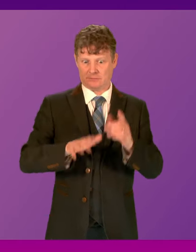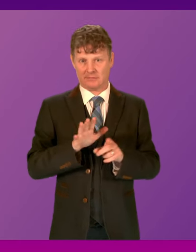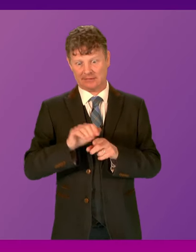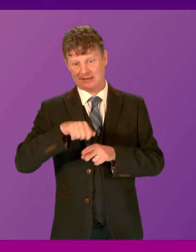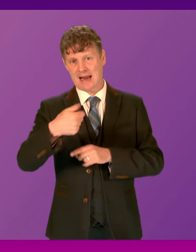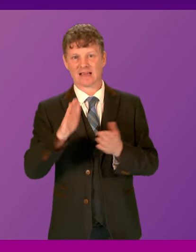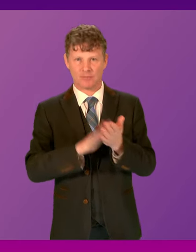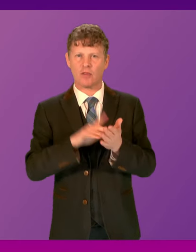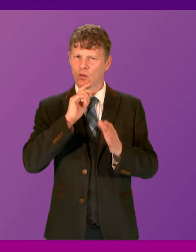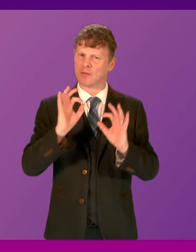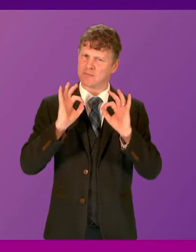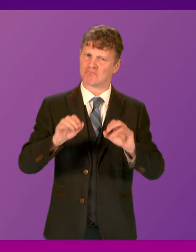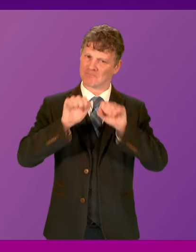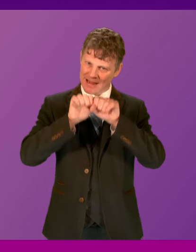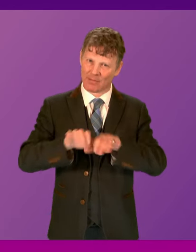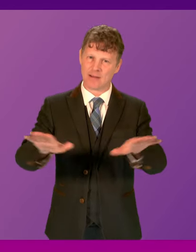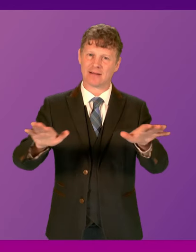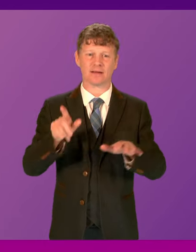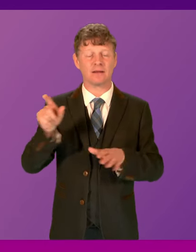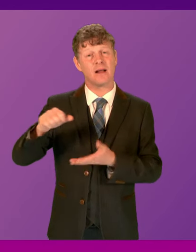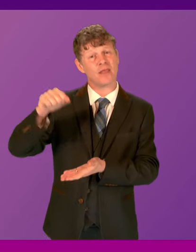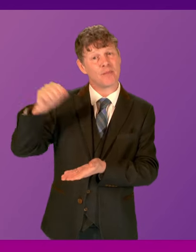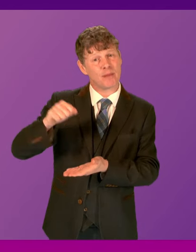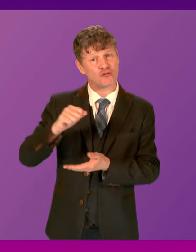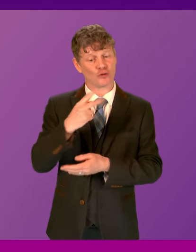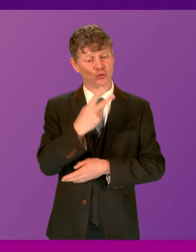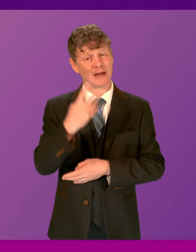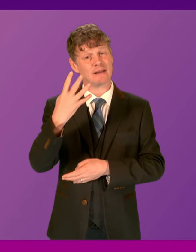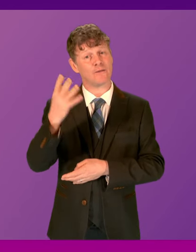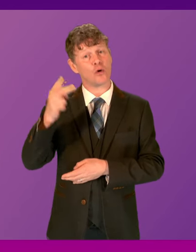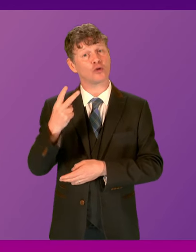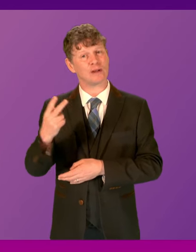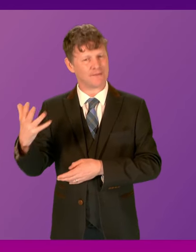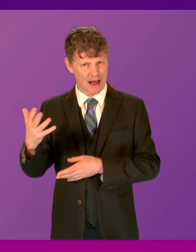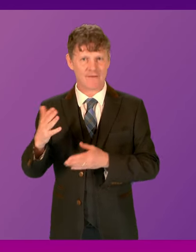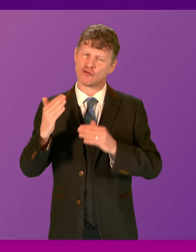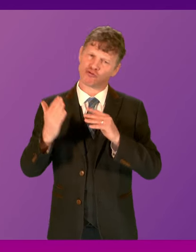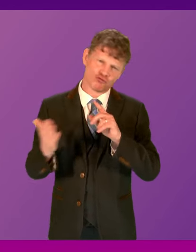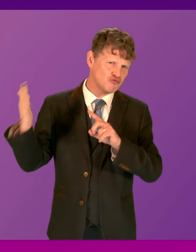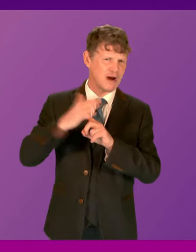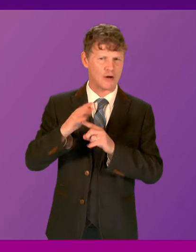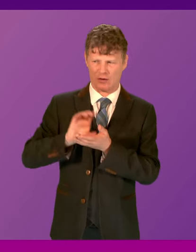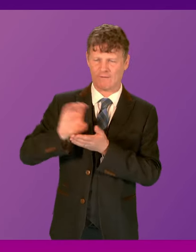Scottish Police Authority’s budget for 2024-25 delivers record police funding of £1.55 billion,